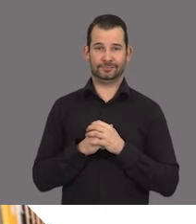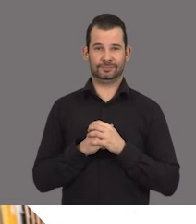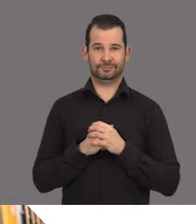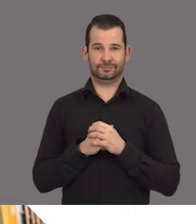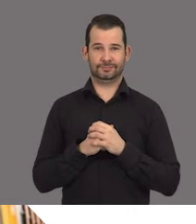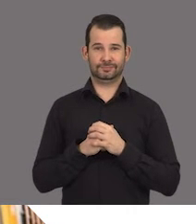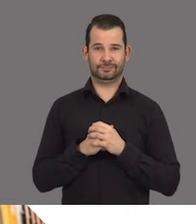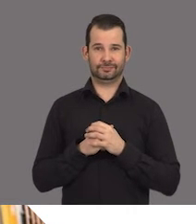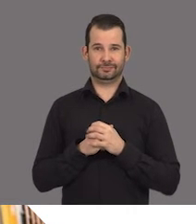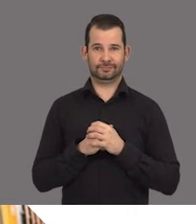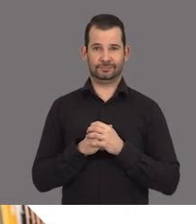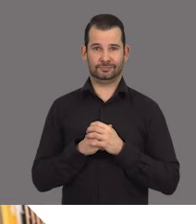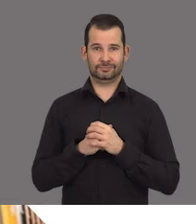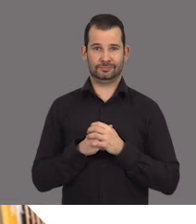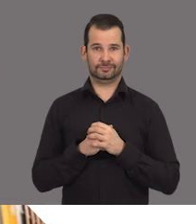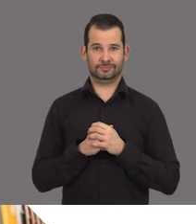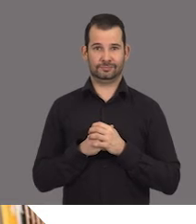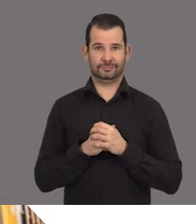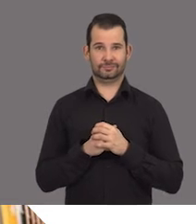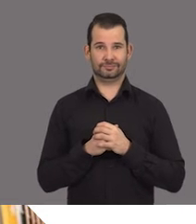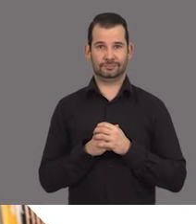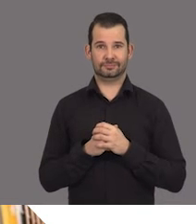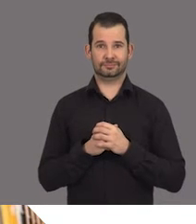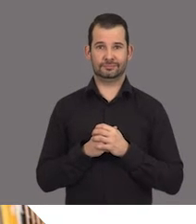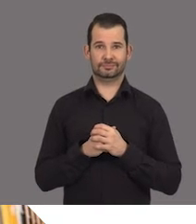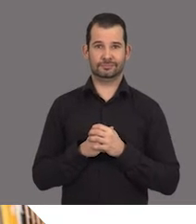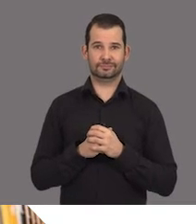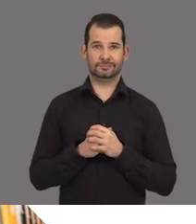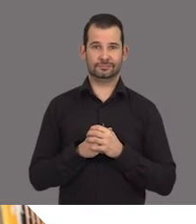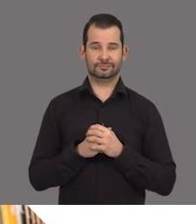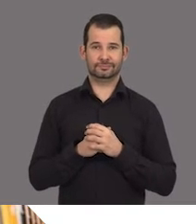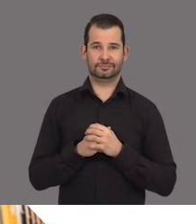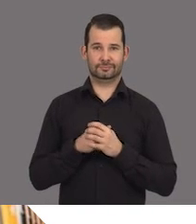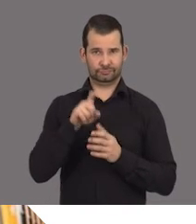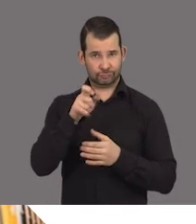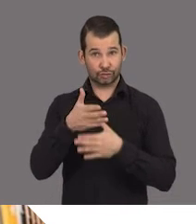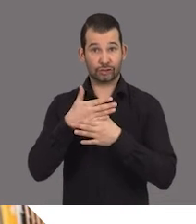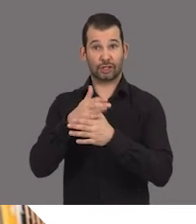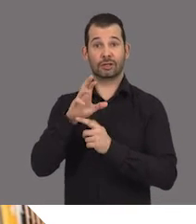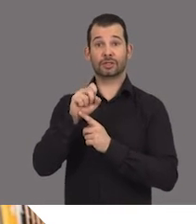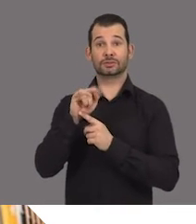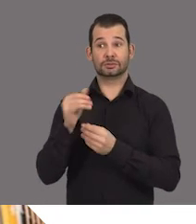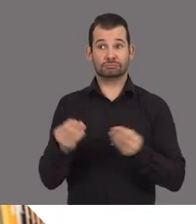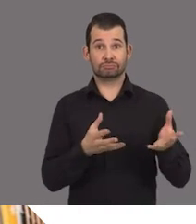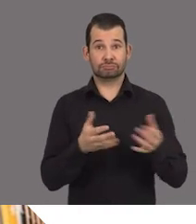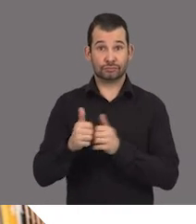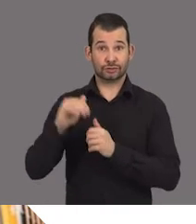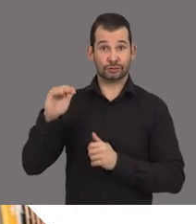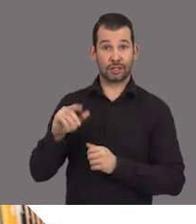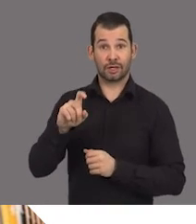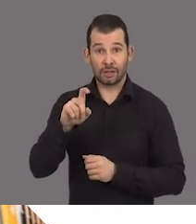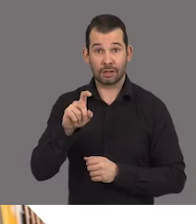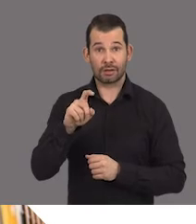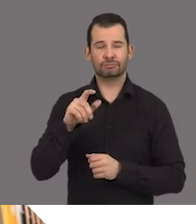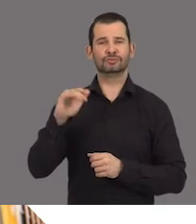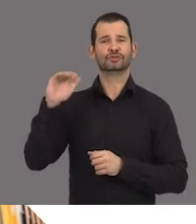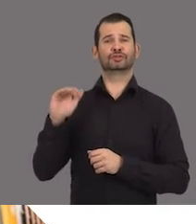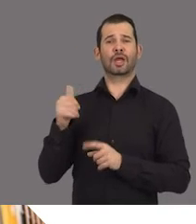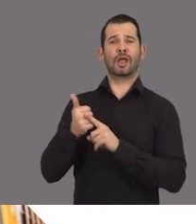Do you share custody of your child? A child is in a shared custody situation when the child lives part of the time